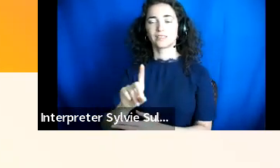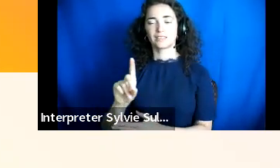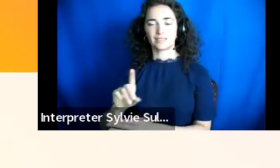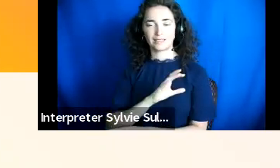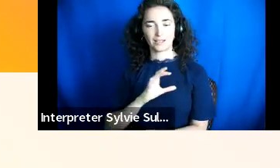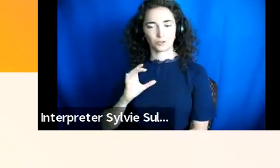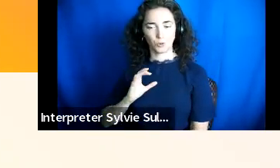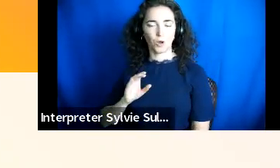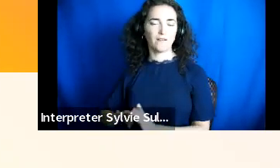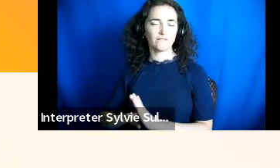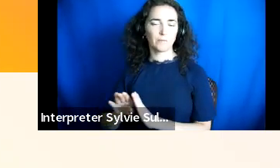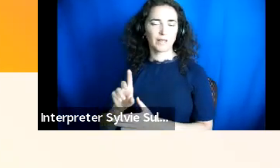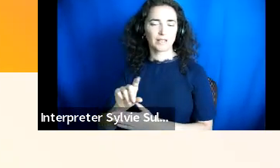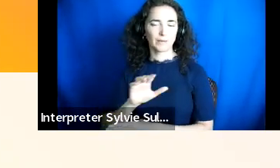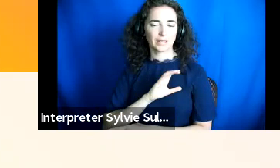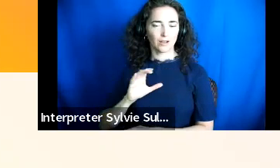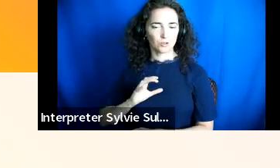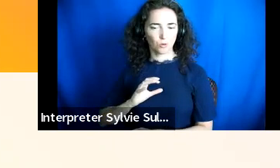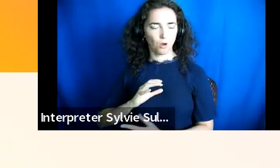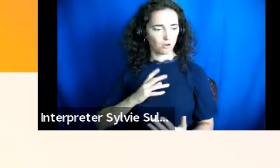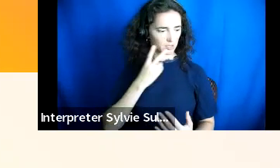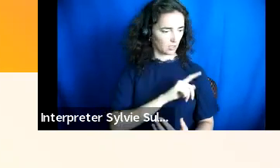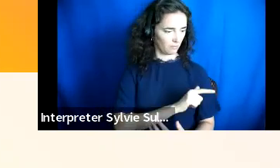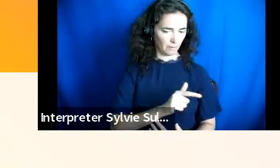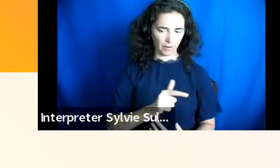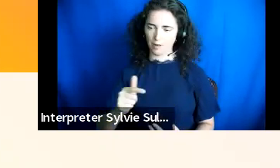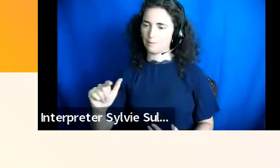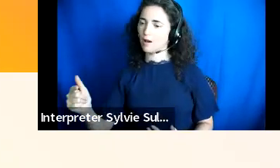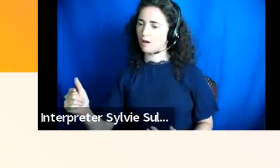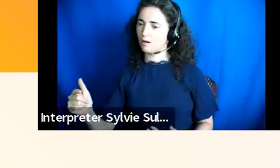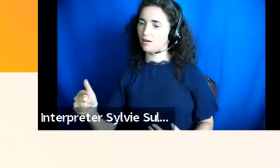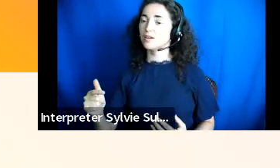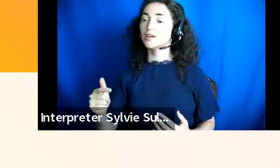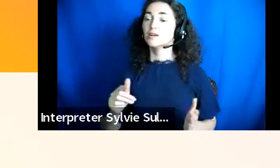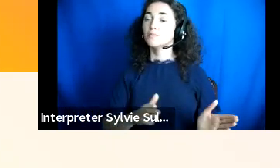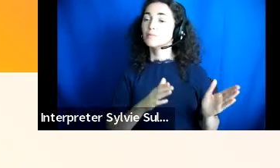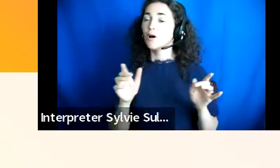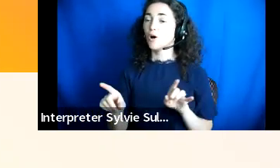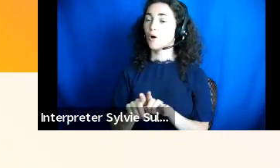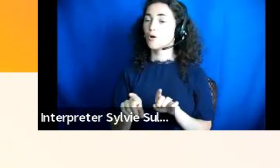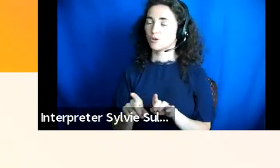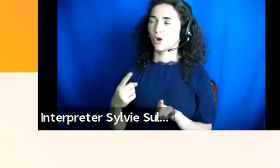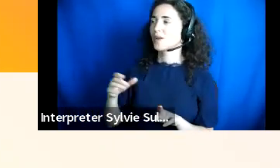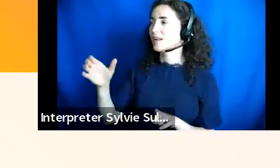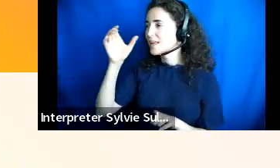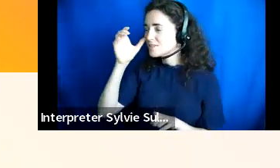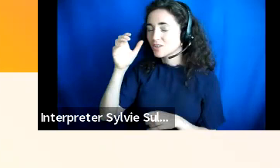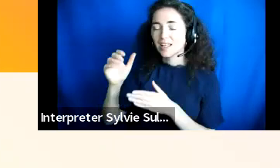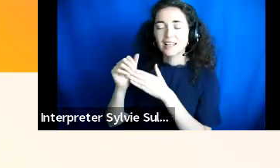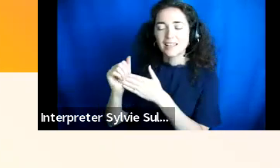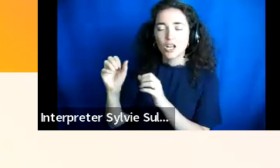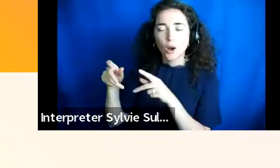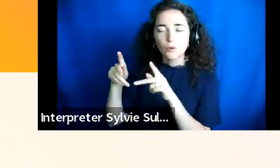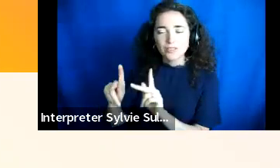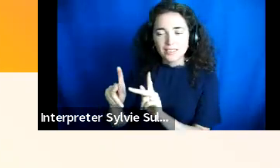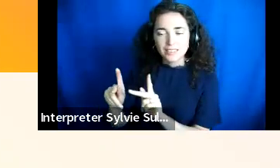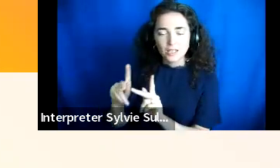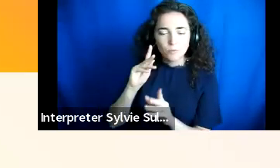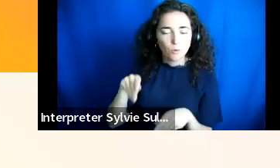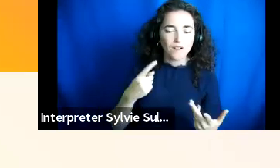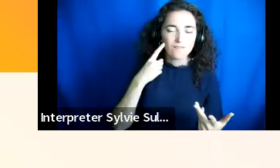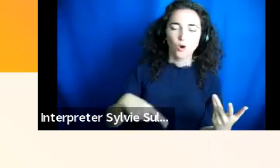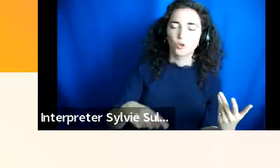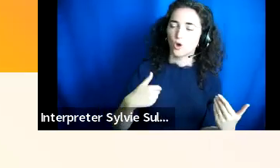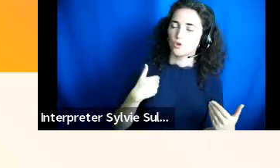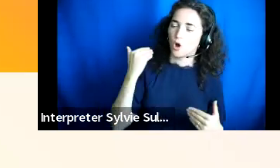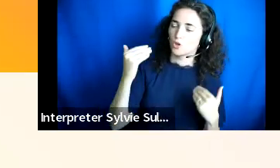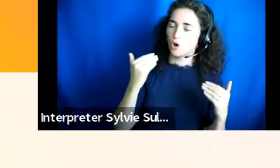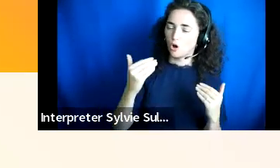So you've got this kind of pipeline but then, outside of that we got to listen to the leadership opportunities that they've young adults saw out in their community.